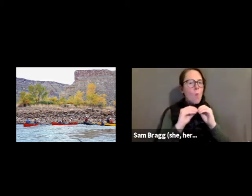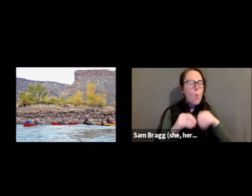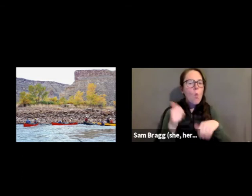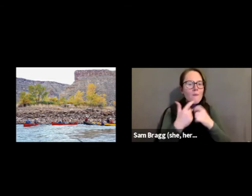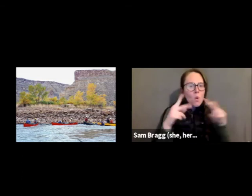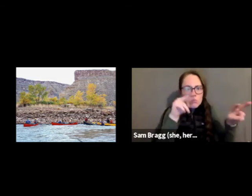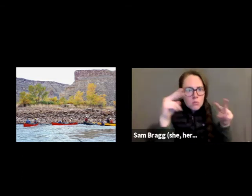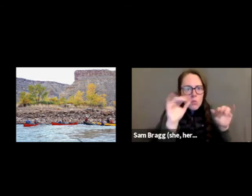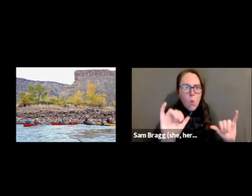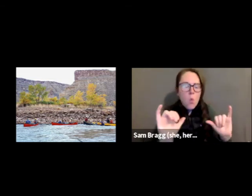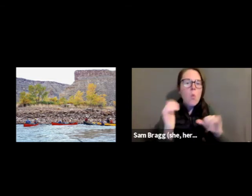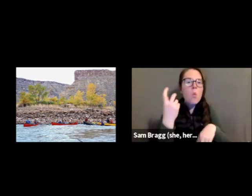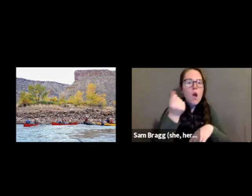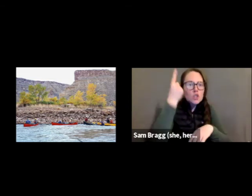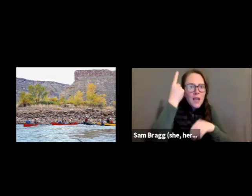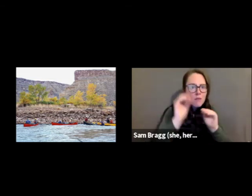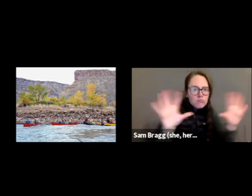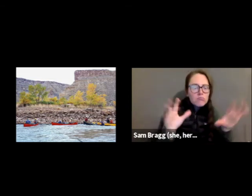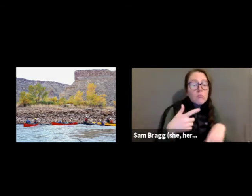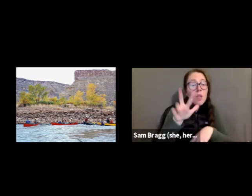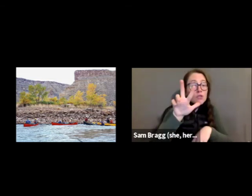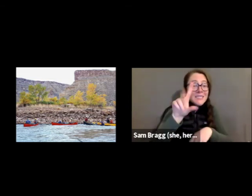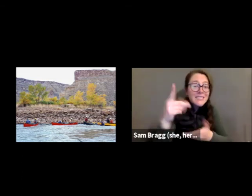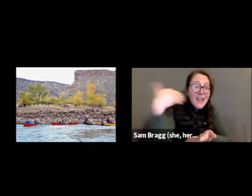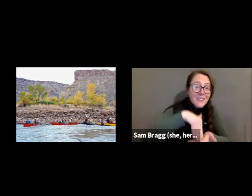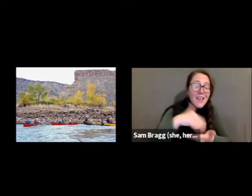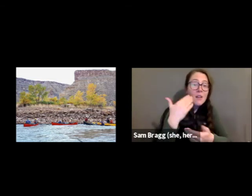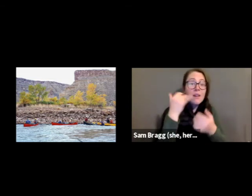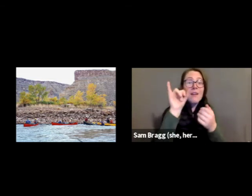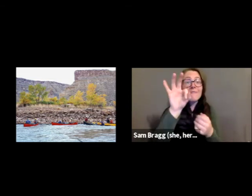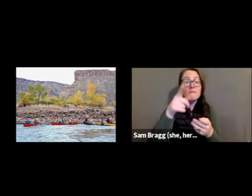everyone paid more attention because everybody was waiting for a scout to sign to them and again with